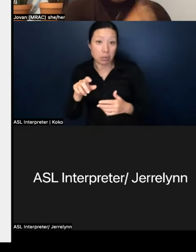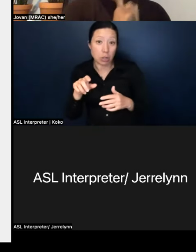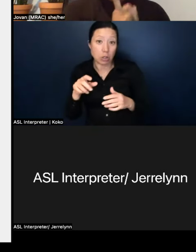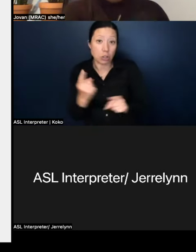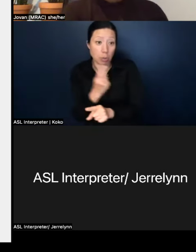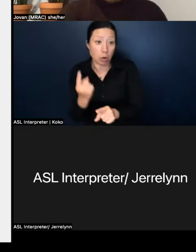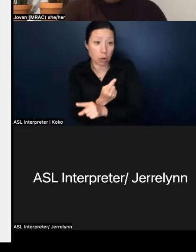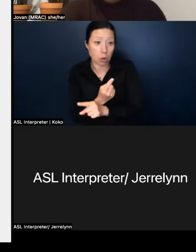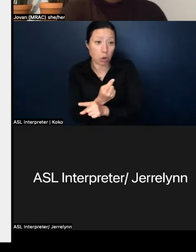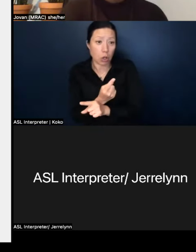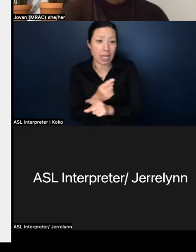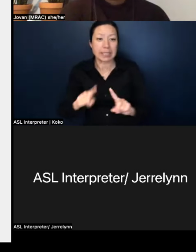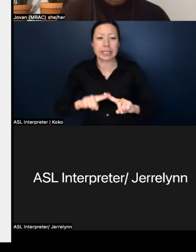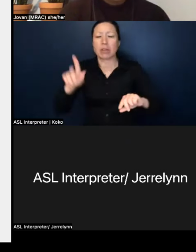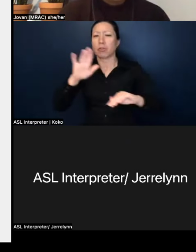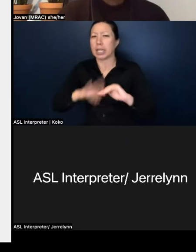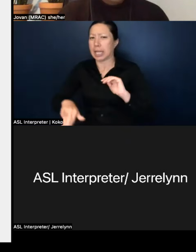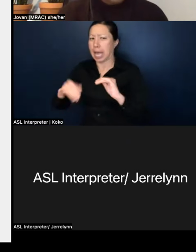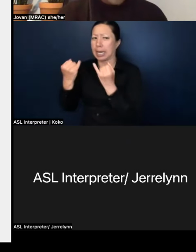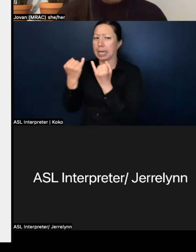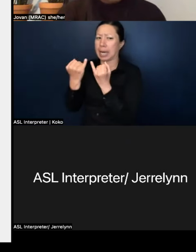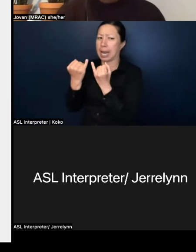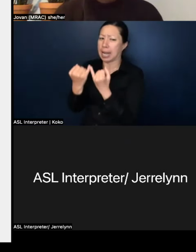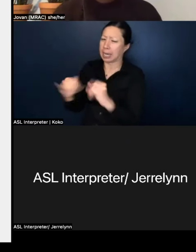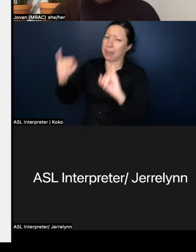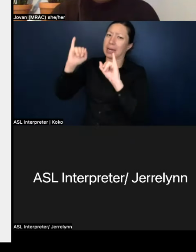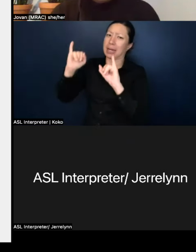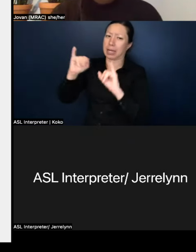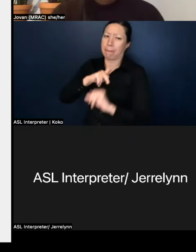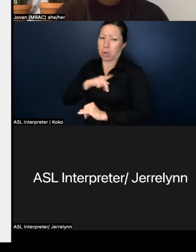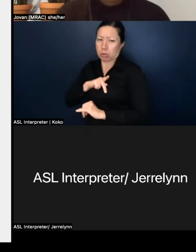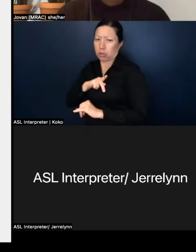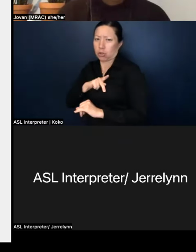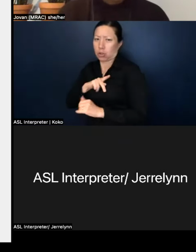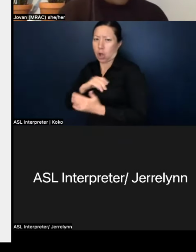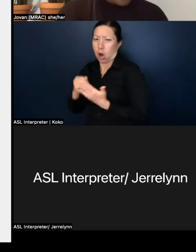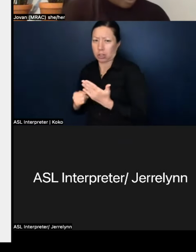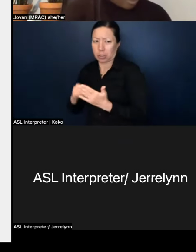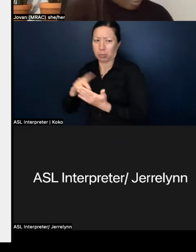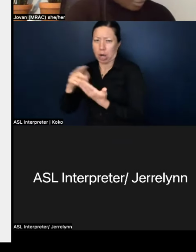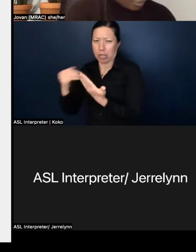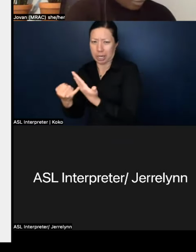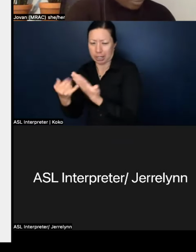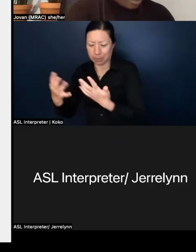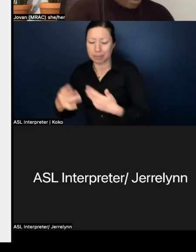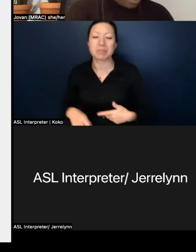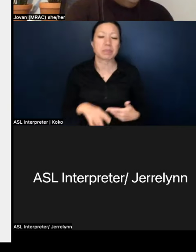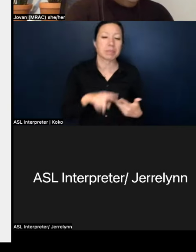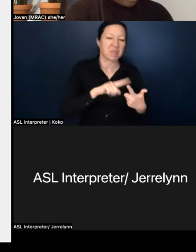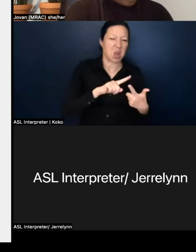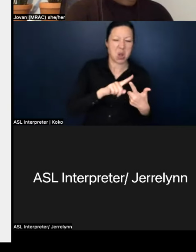We'll talk about work samples in the next slide, but probably. [Mirella] All right, and then the last question